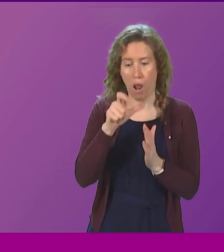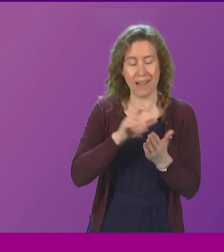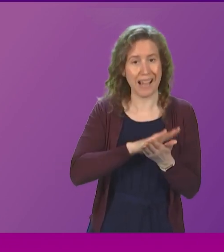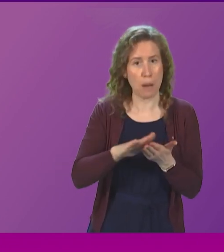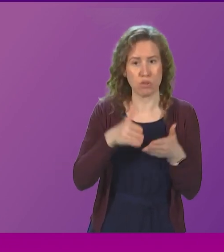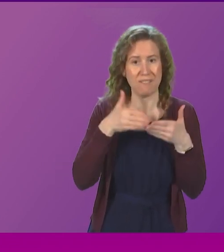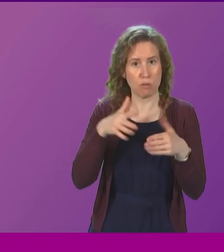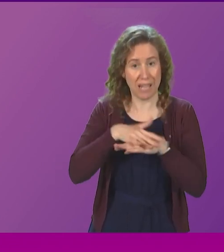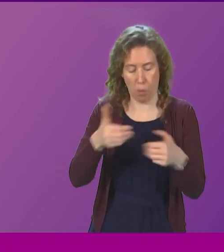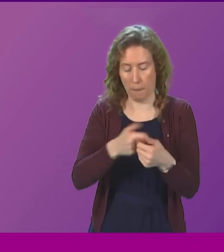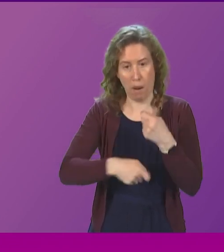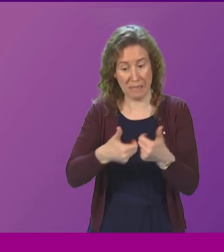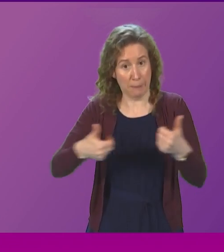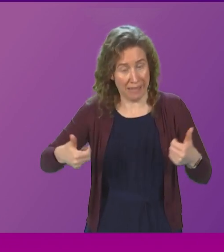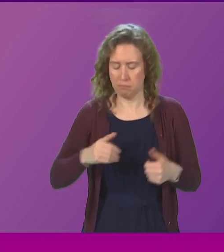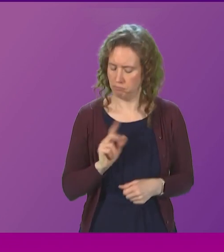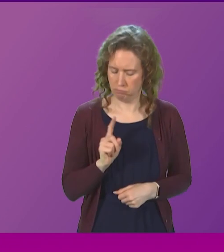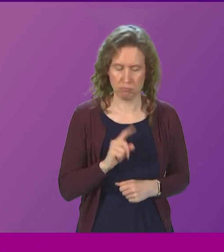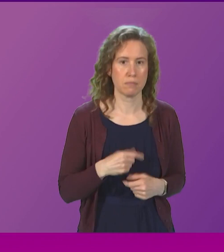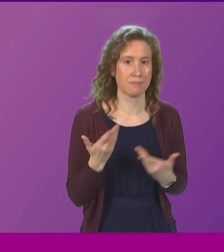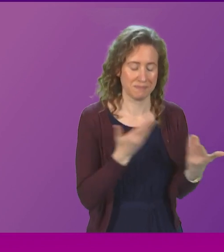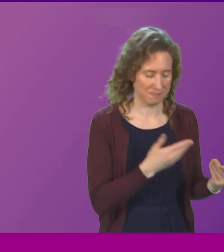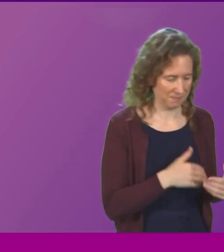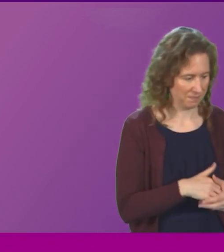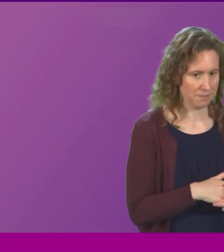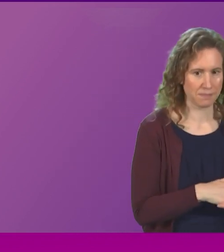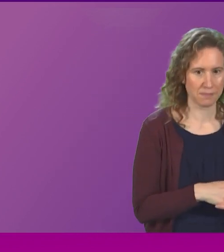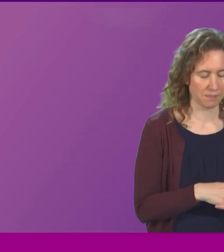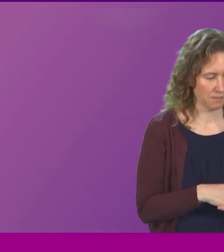ferry network.